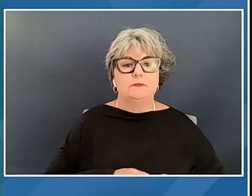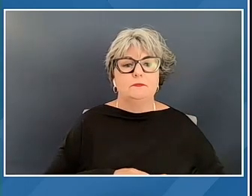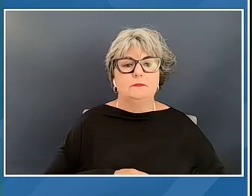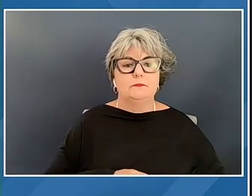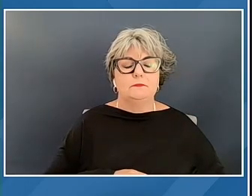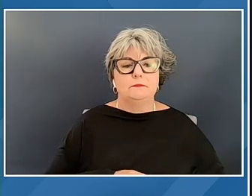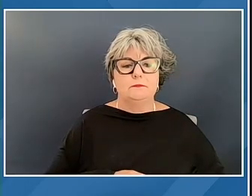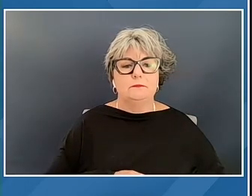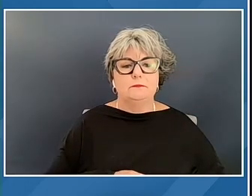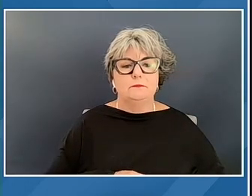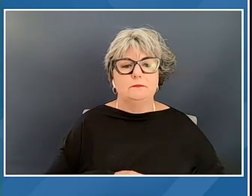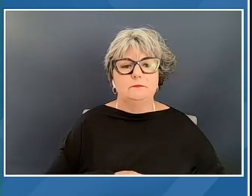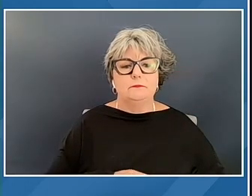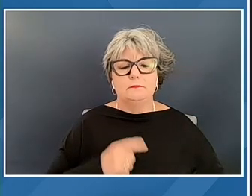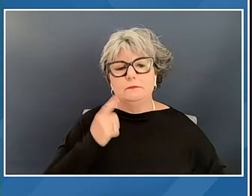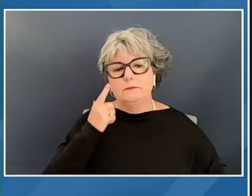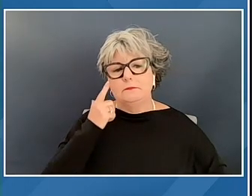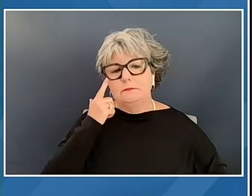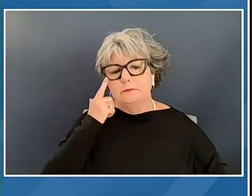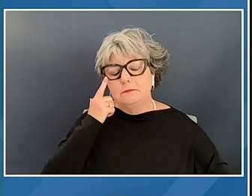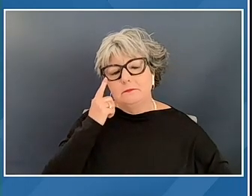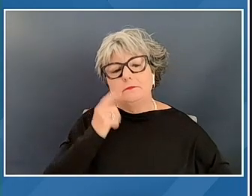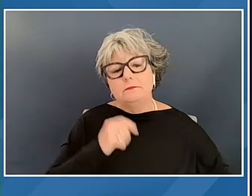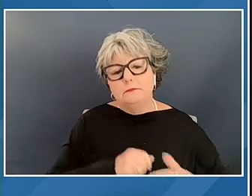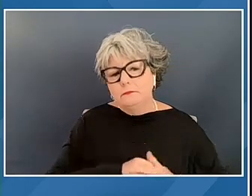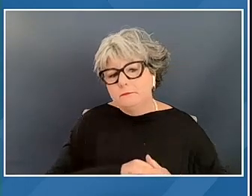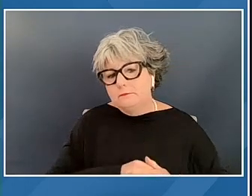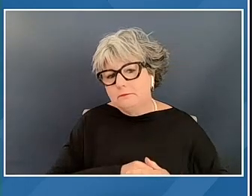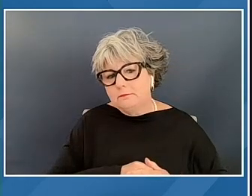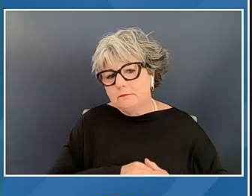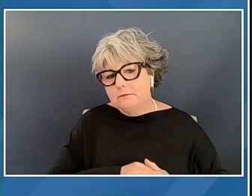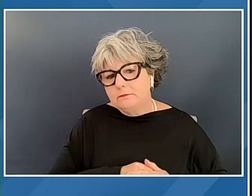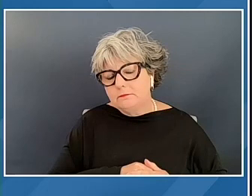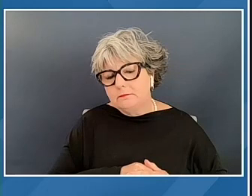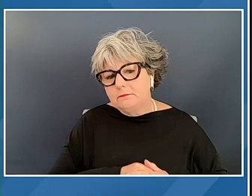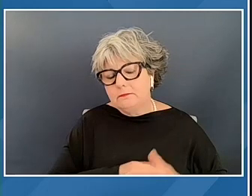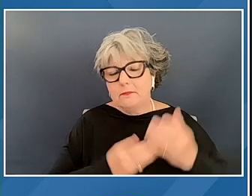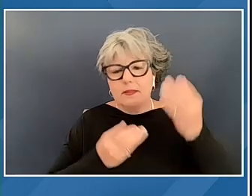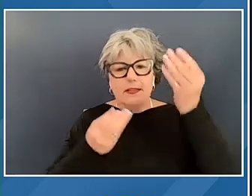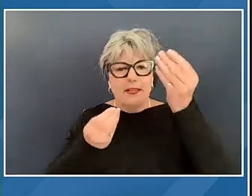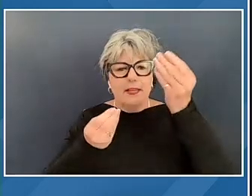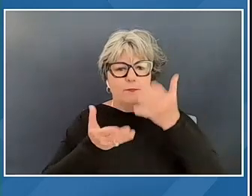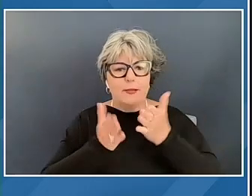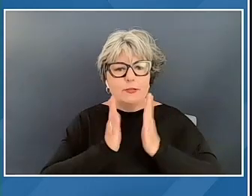I know you mentioned about information requests. I was wondering, is the information that's been requested going to